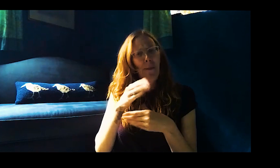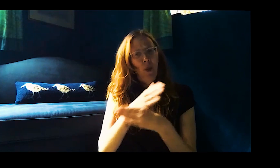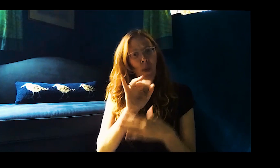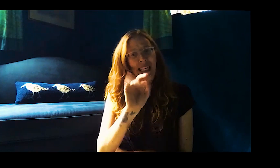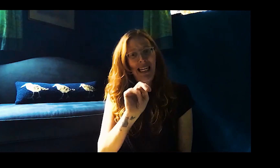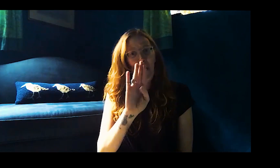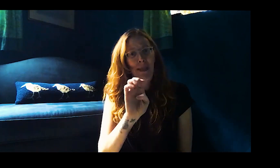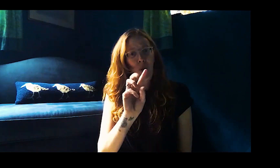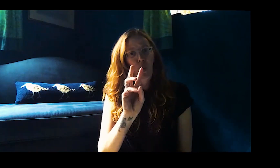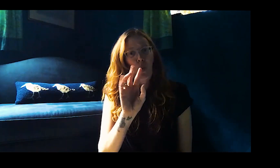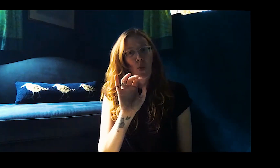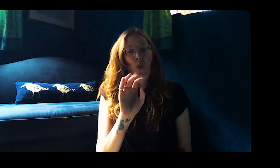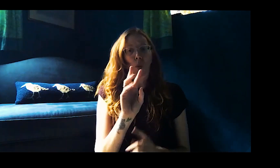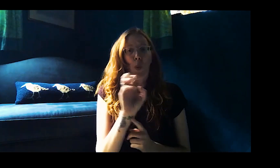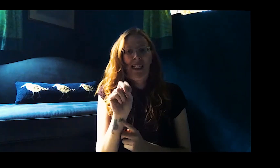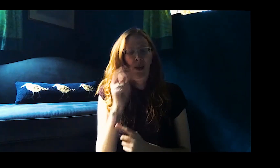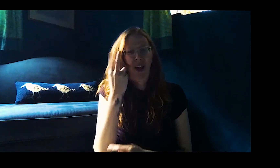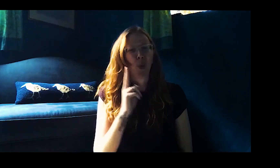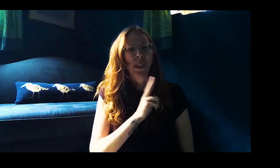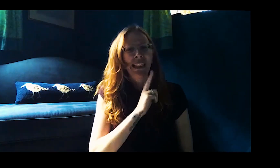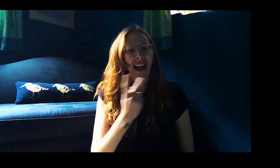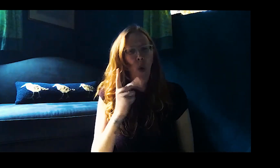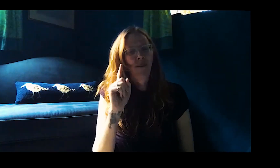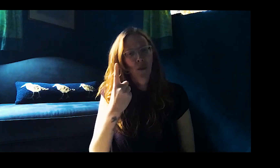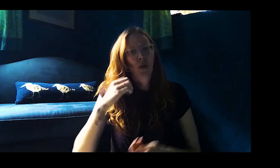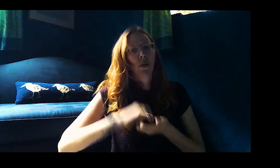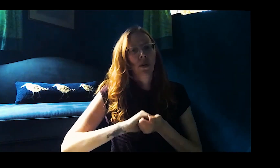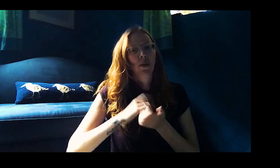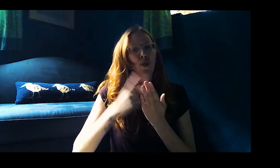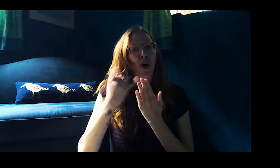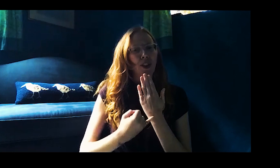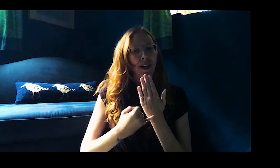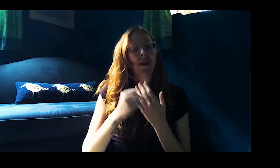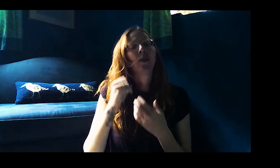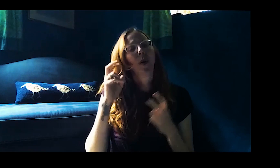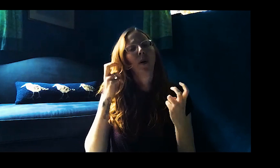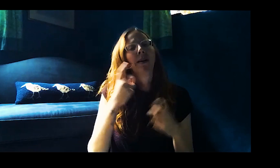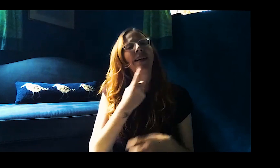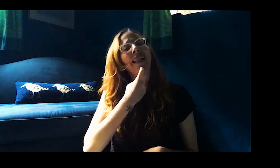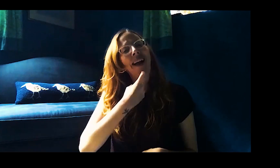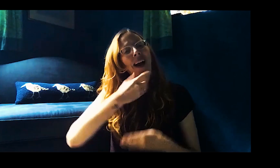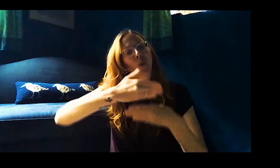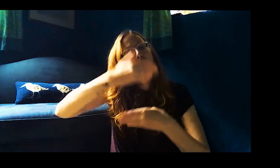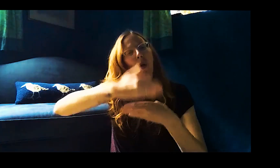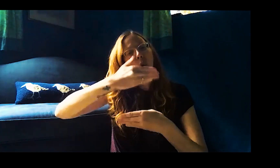Really, it's the beautiful moments - is kind of the chaos right before then, and we were thinking